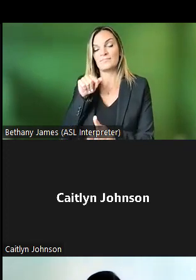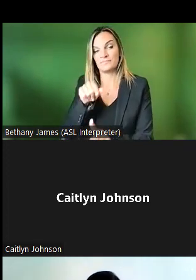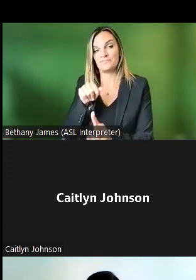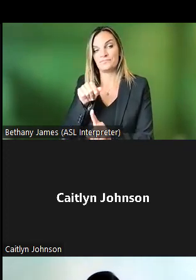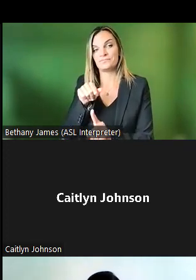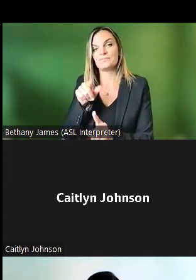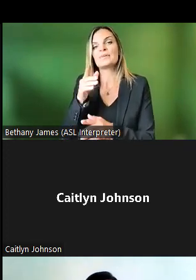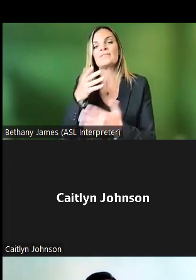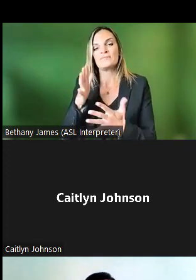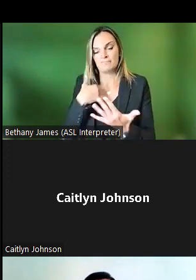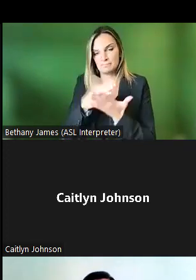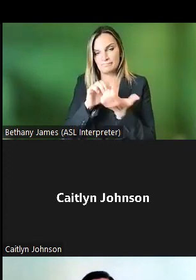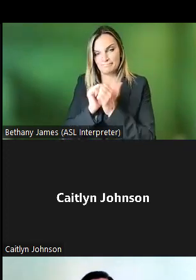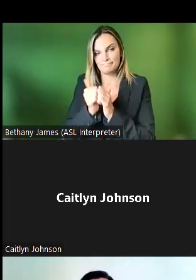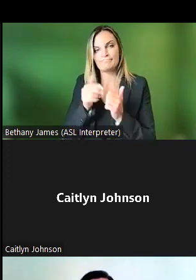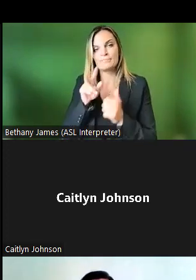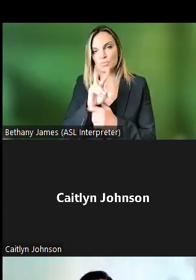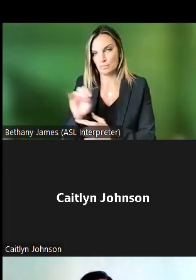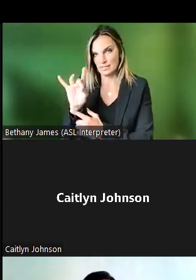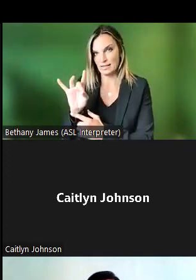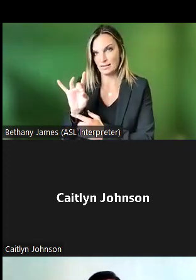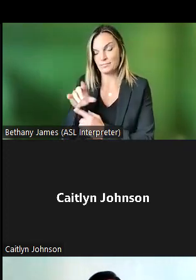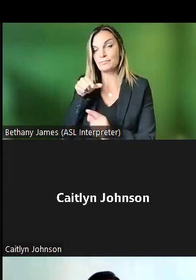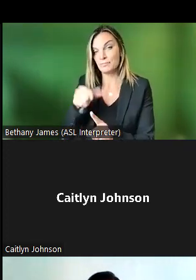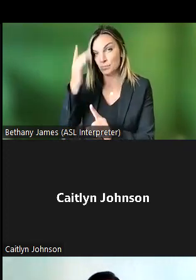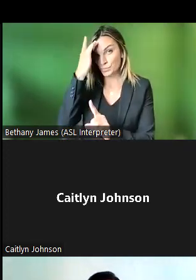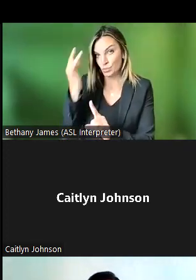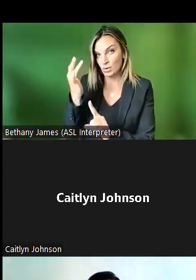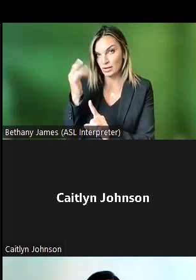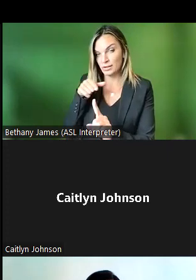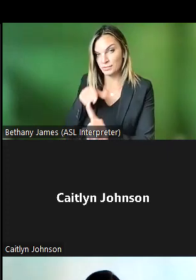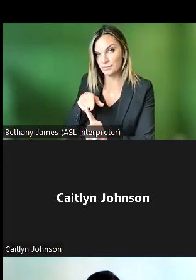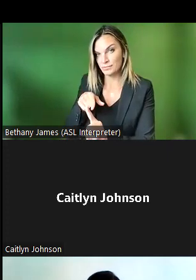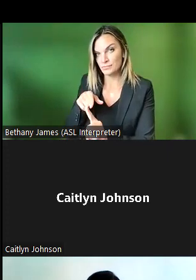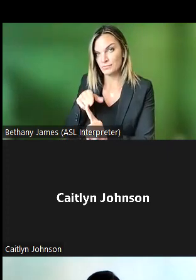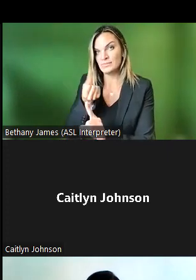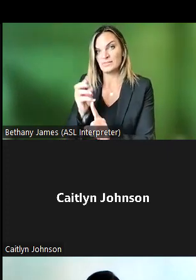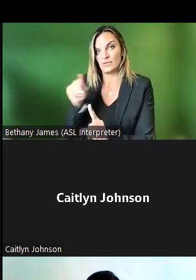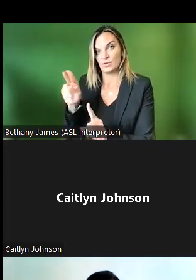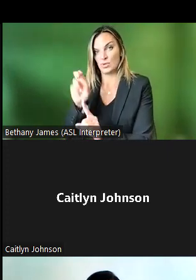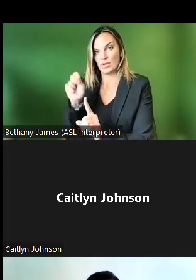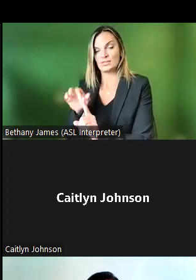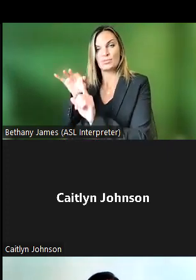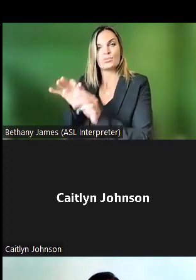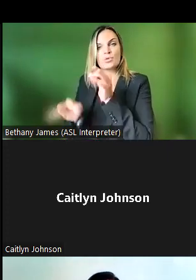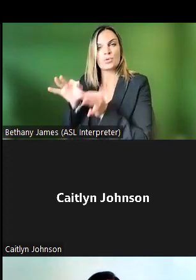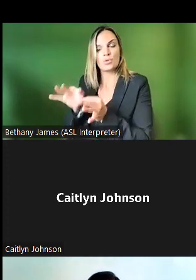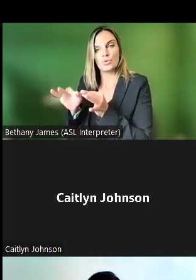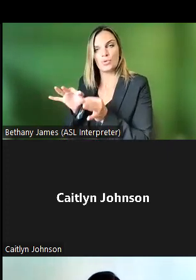that came around in 2008. And that was because of the fact that several U.S. Supreme Court cases narrowly defined